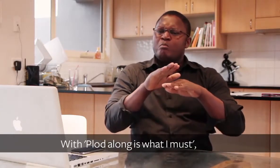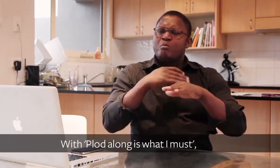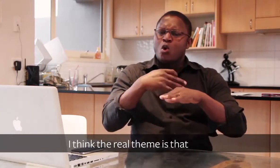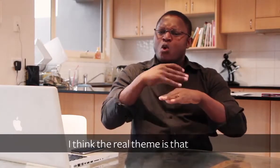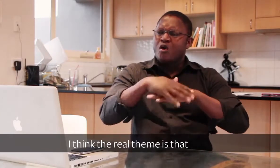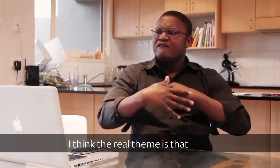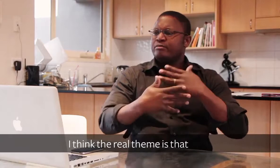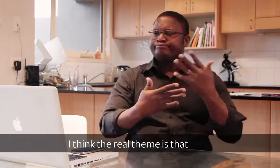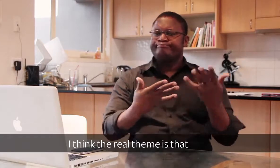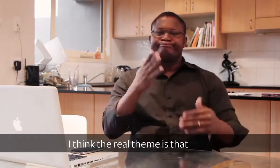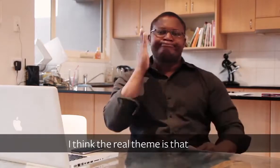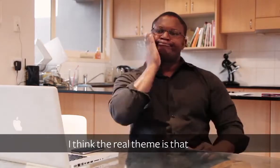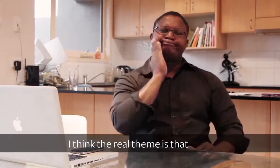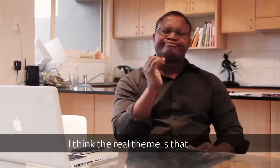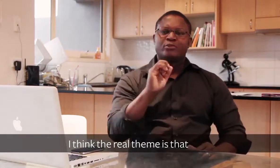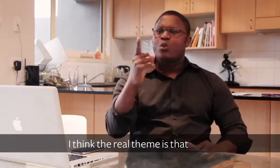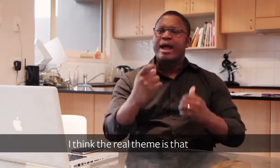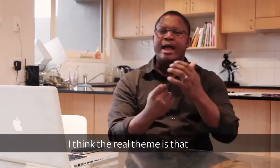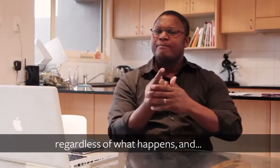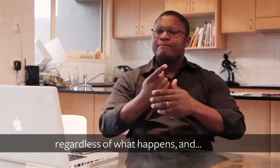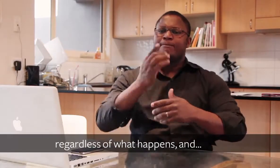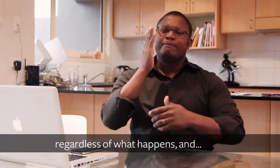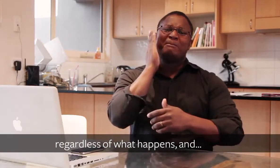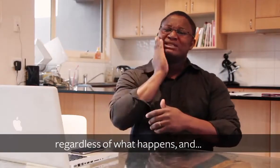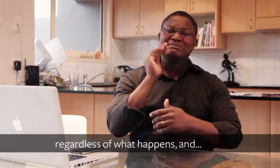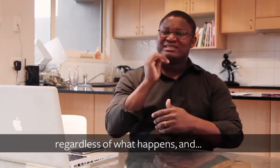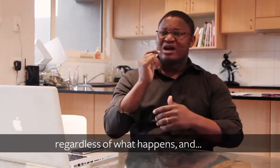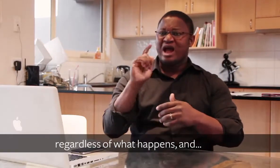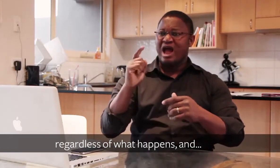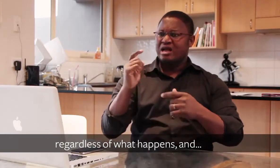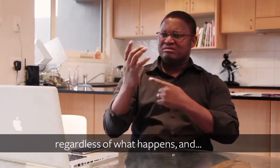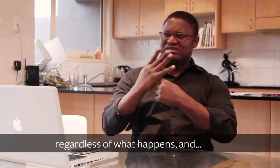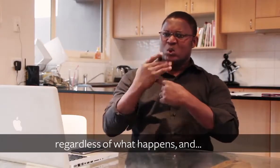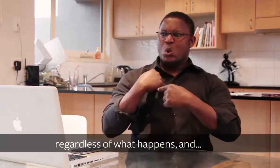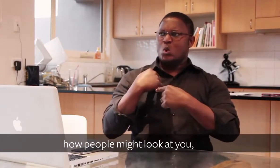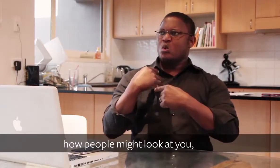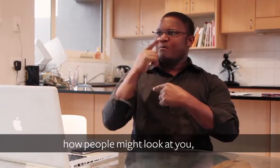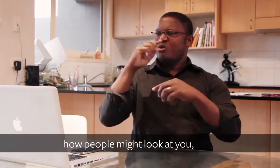think that the real theme is that regardless of what happens and how